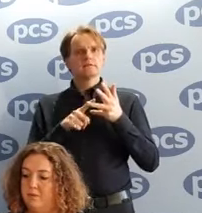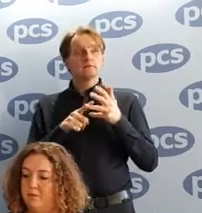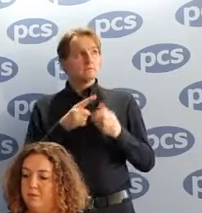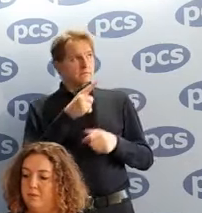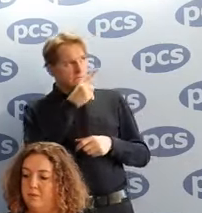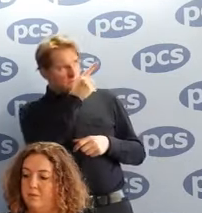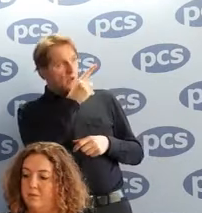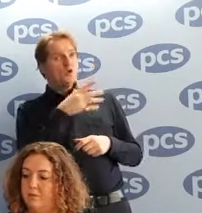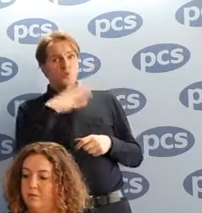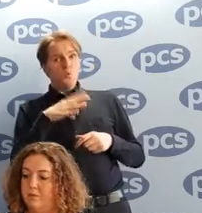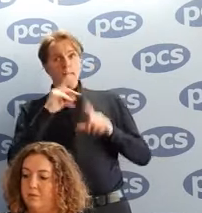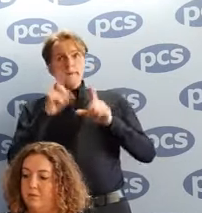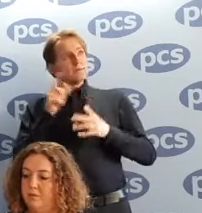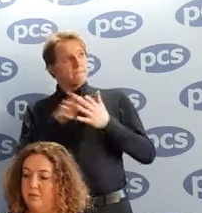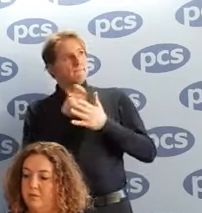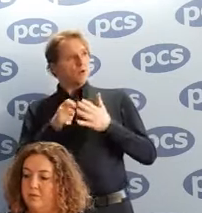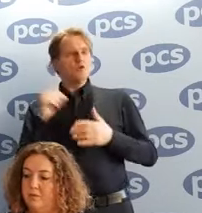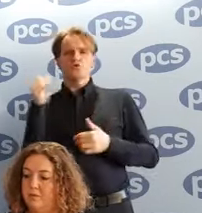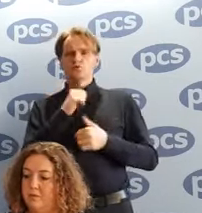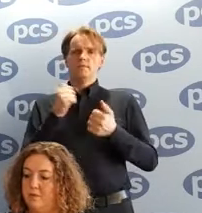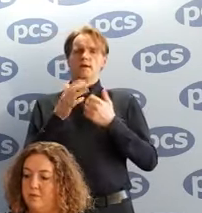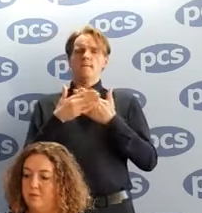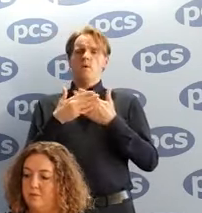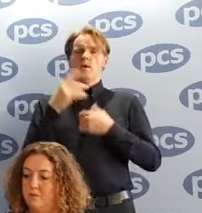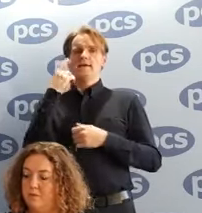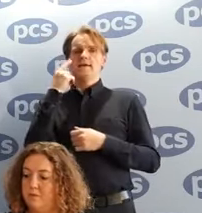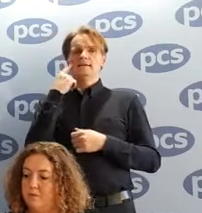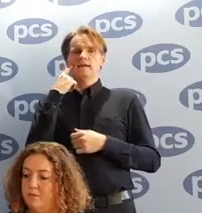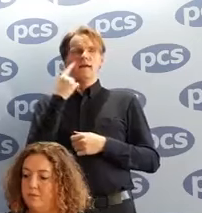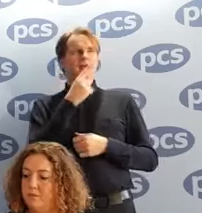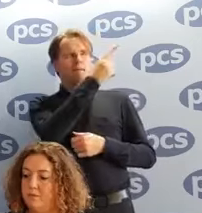make it easier, so the way they do it tells us what they're about. Now I'm